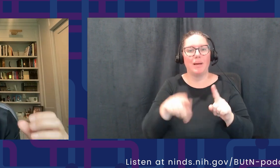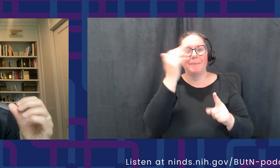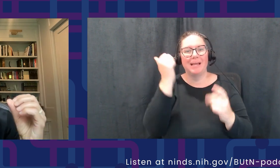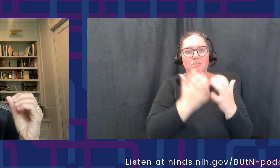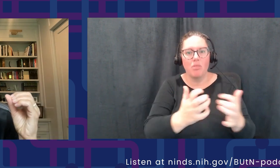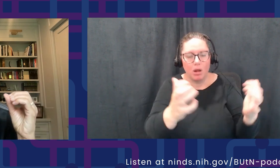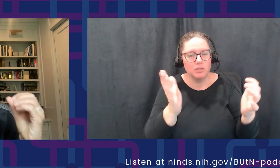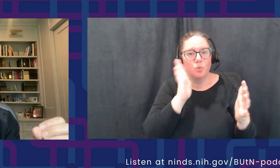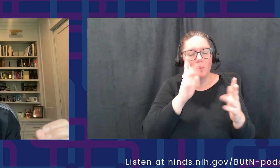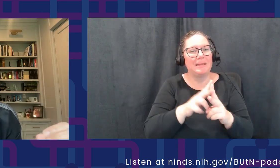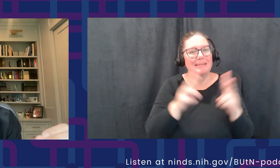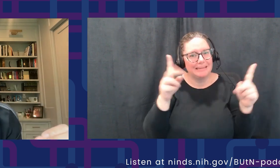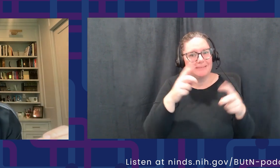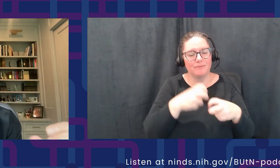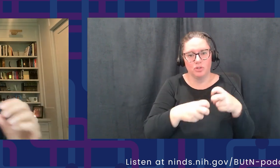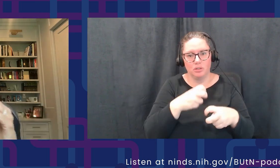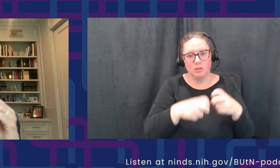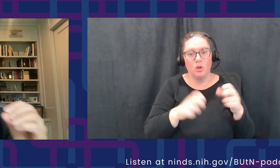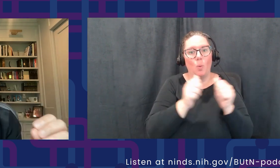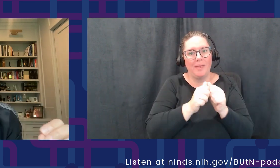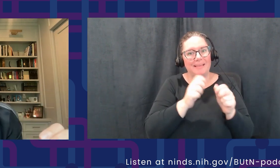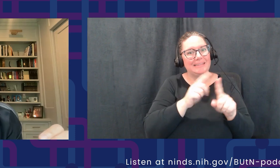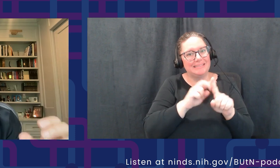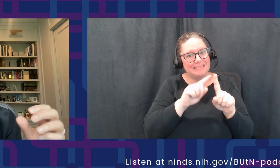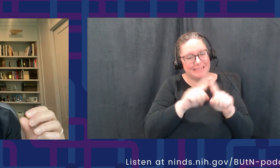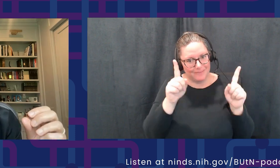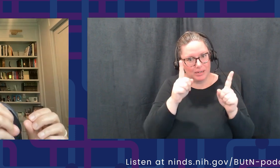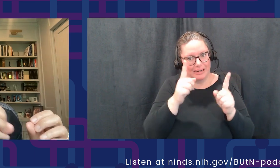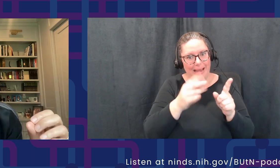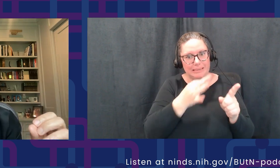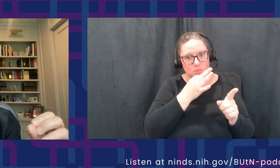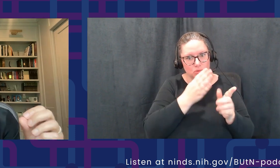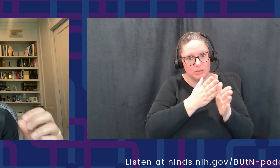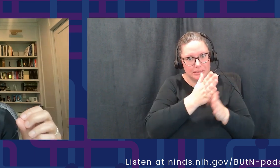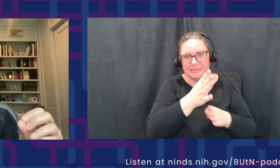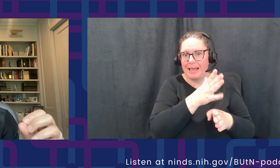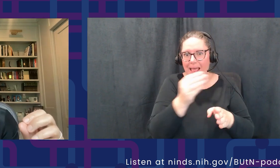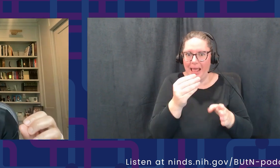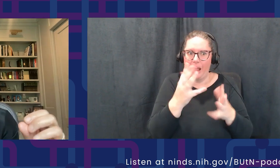is going to be very different, with different expertise, I want everyone in the room to understand me.